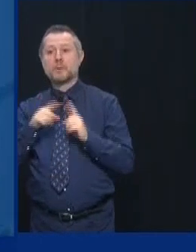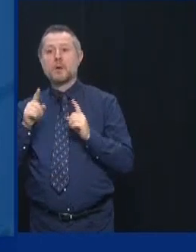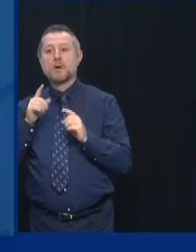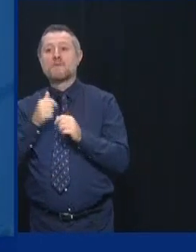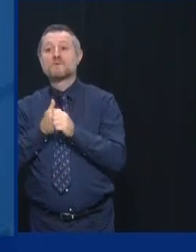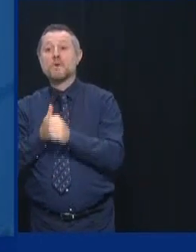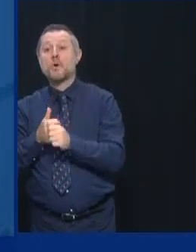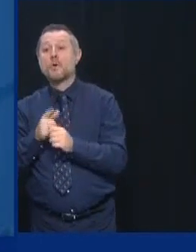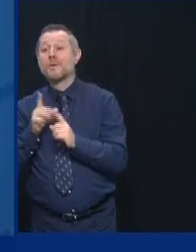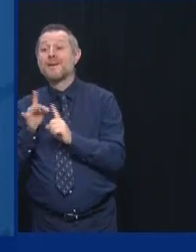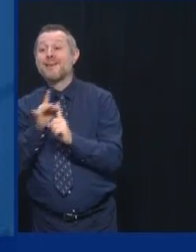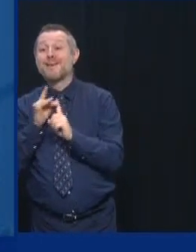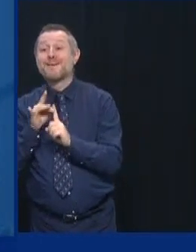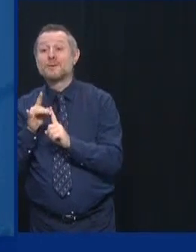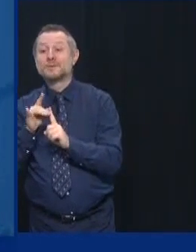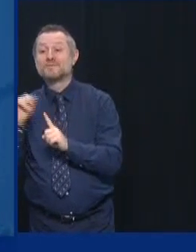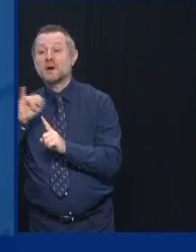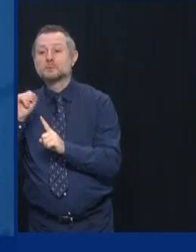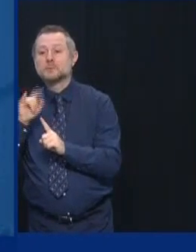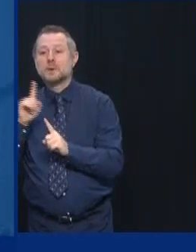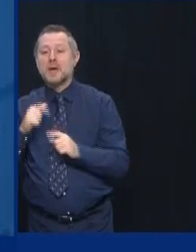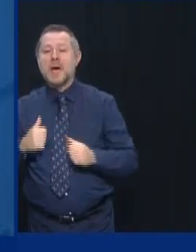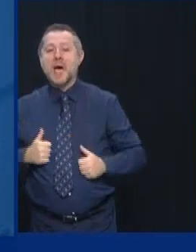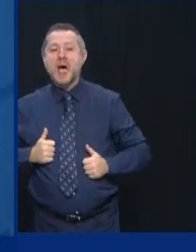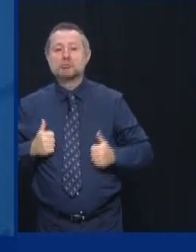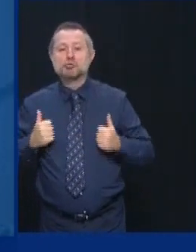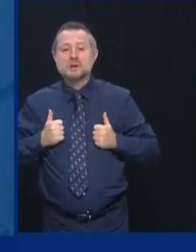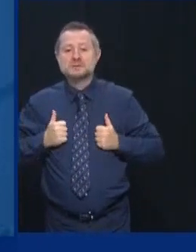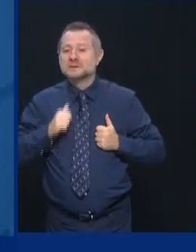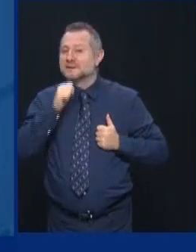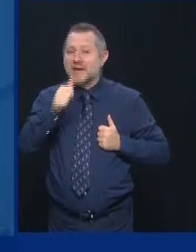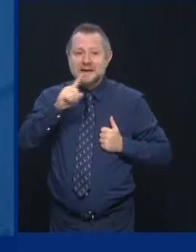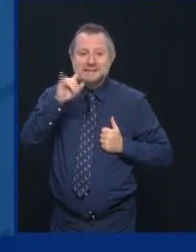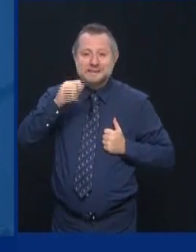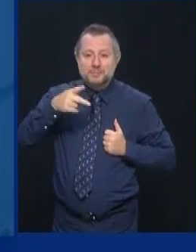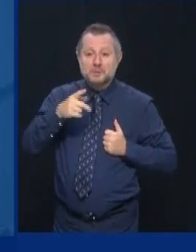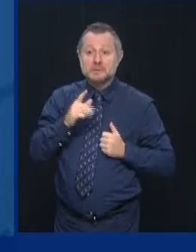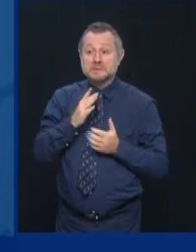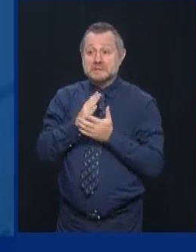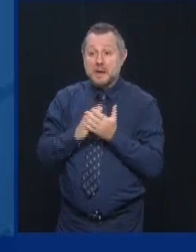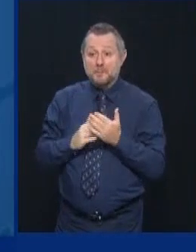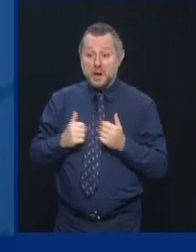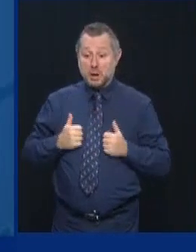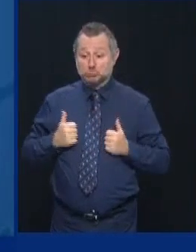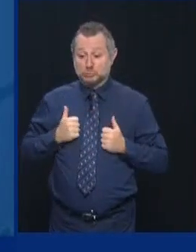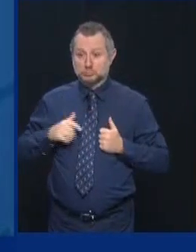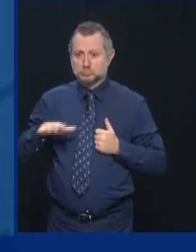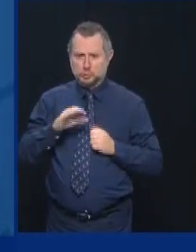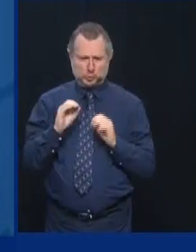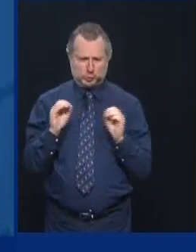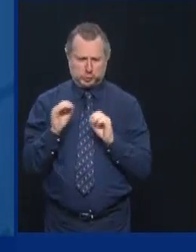THE WHITE AREAS ARE INSIDE THE ZIP CODE. BUT WE HAVE THE INFECTION RATE